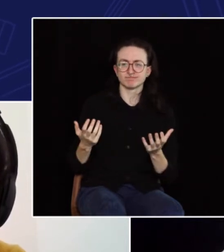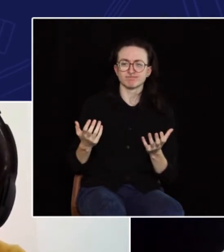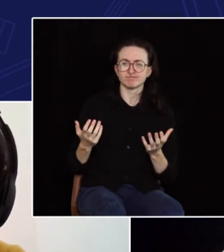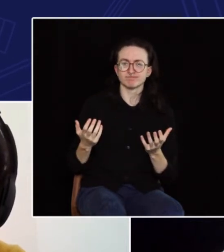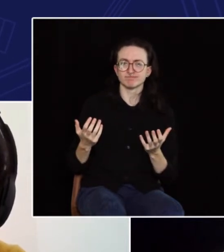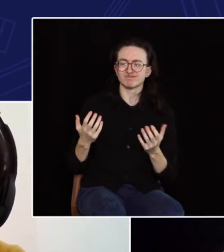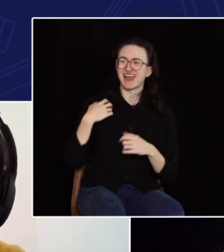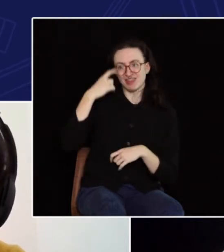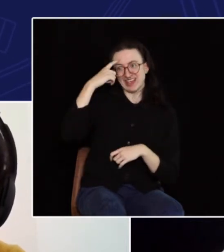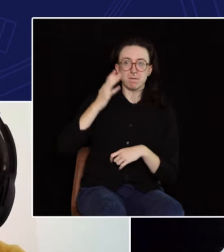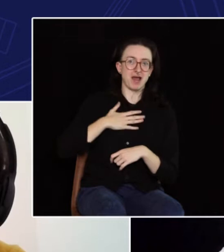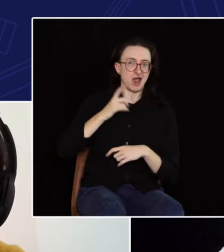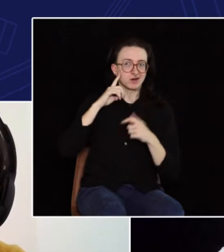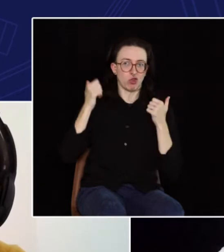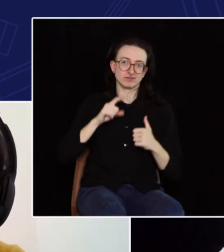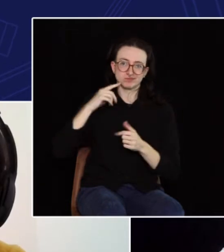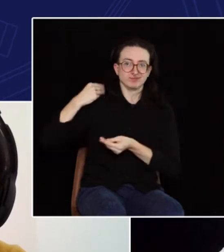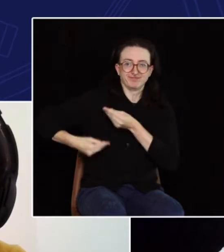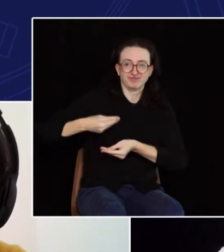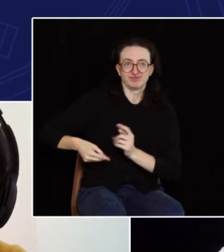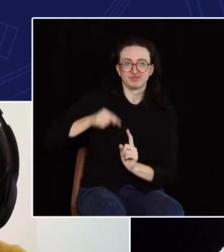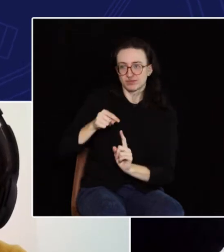I think -- I think my hearing loss might be hereditary